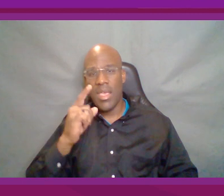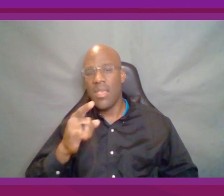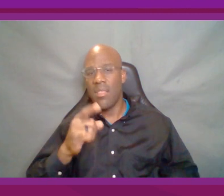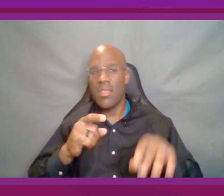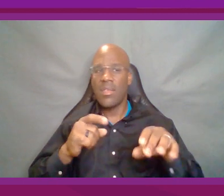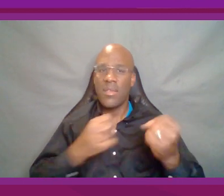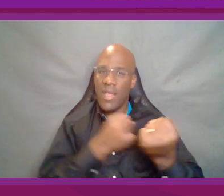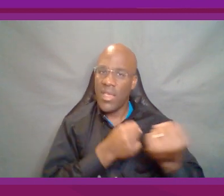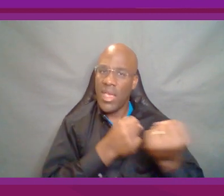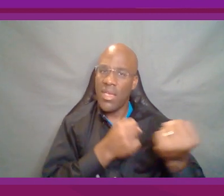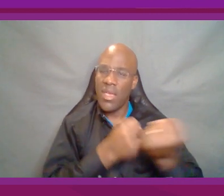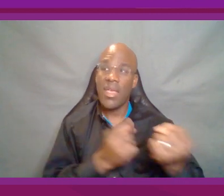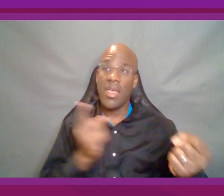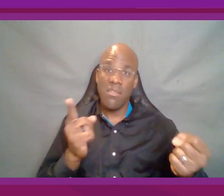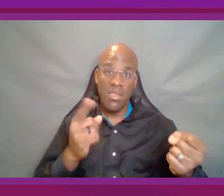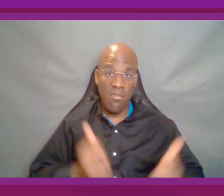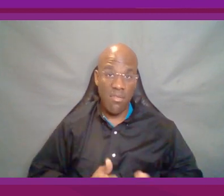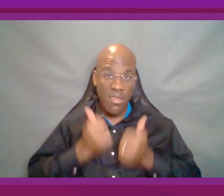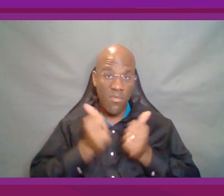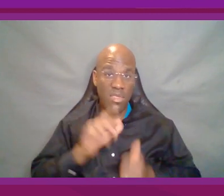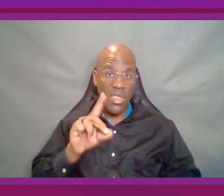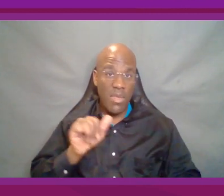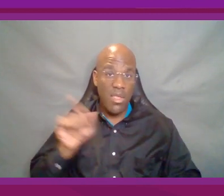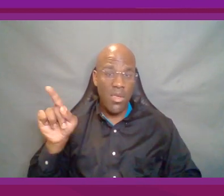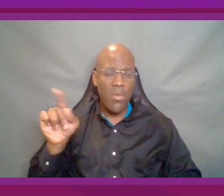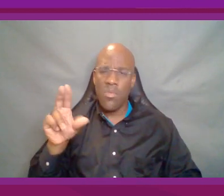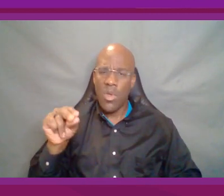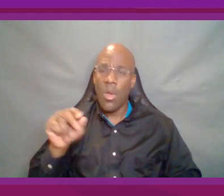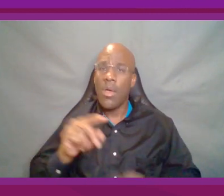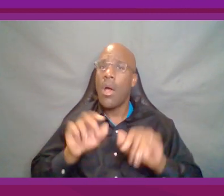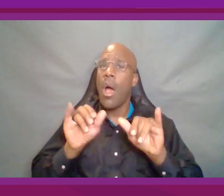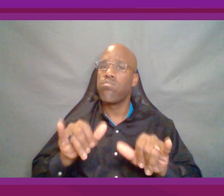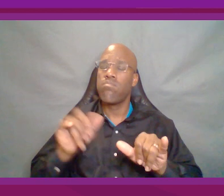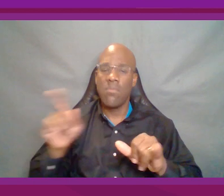the lived experience, you don't need to have the lived experience to empathize and see the need